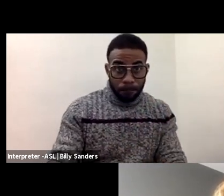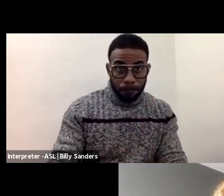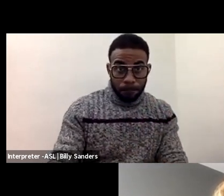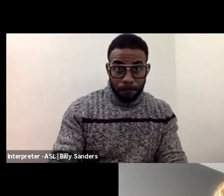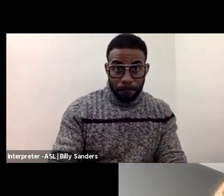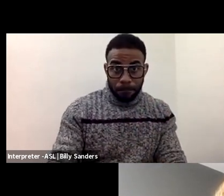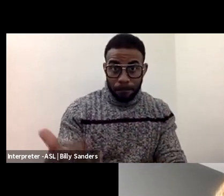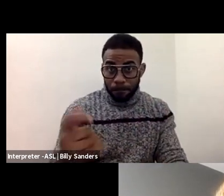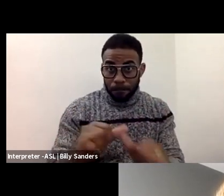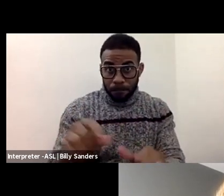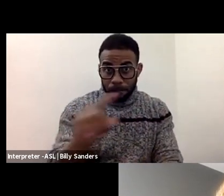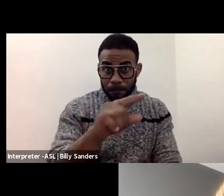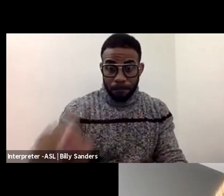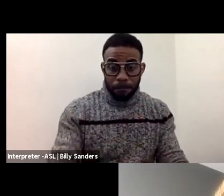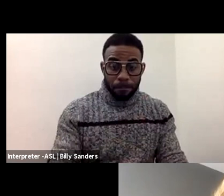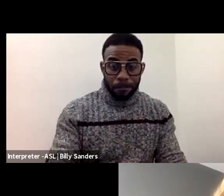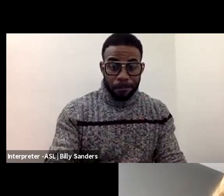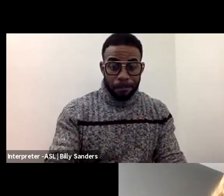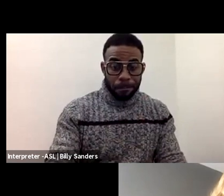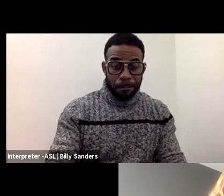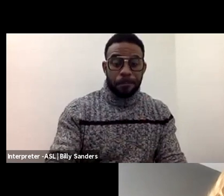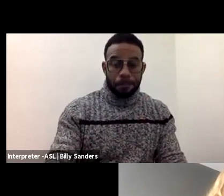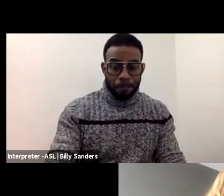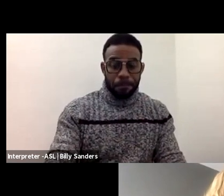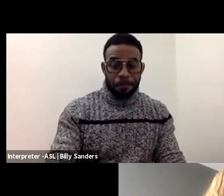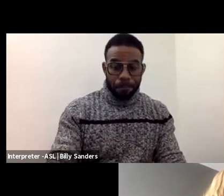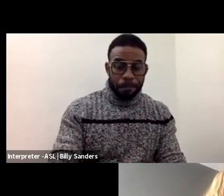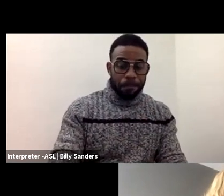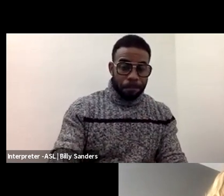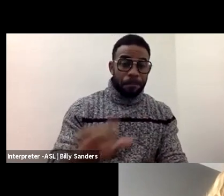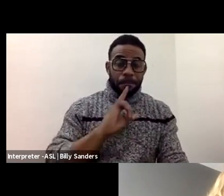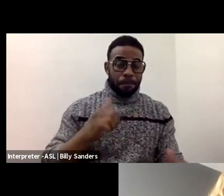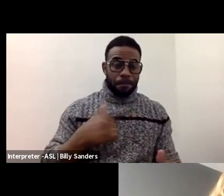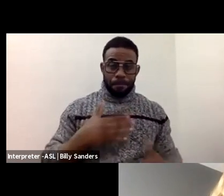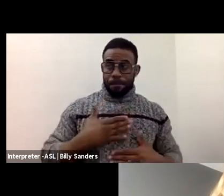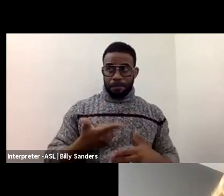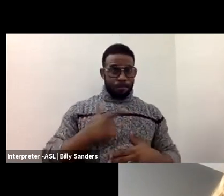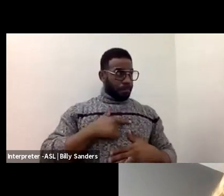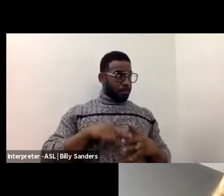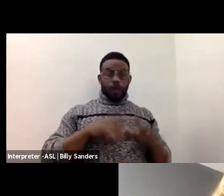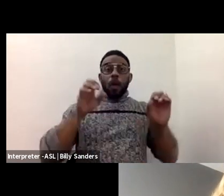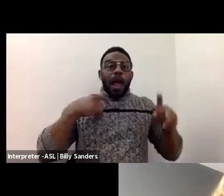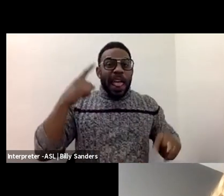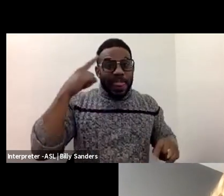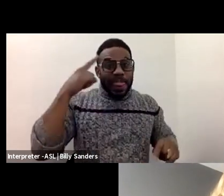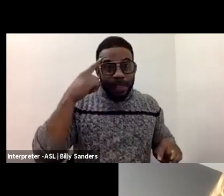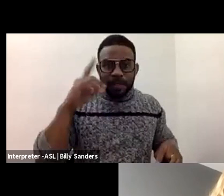Sure. I would be happy to get a started. I think there was a lot of